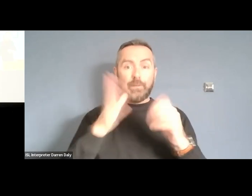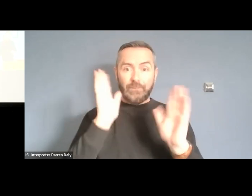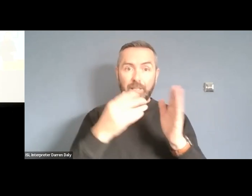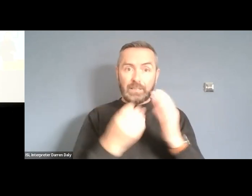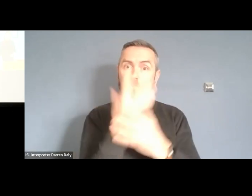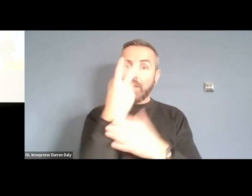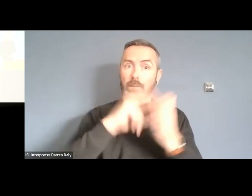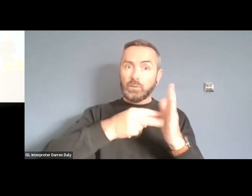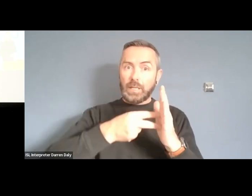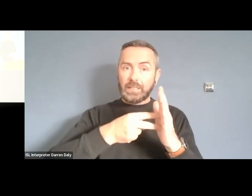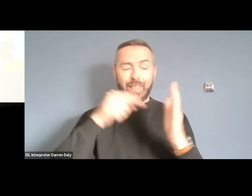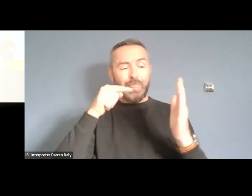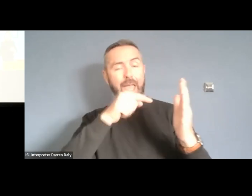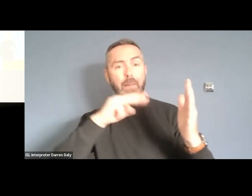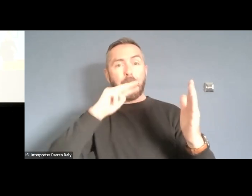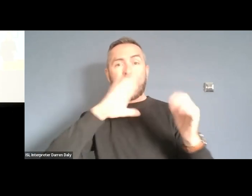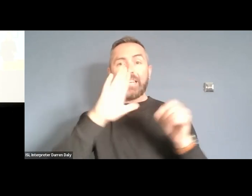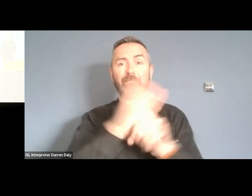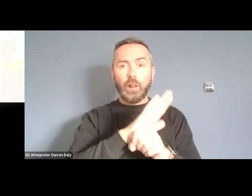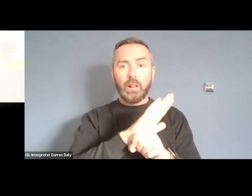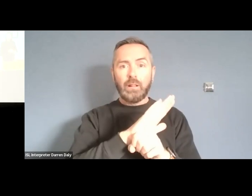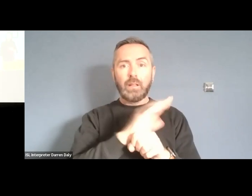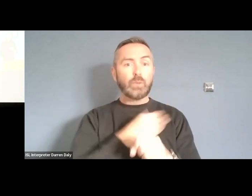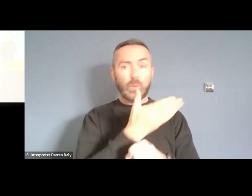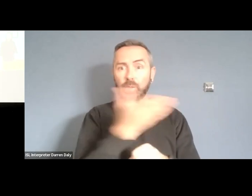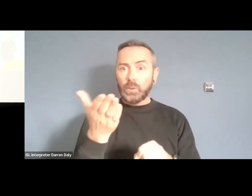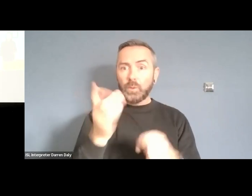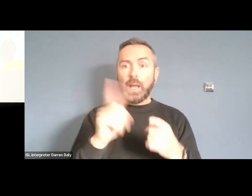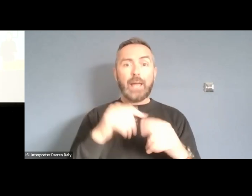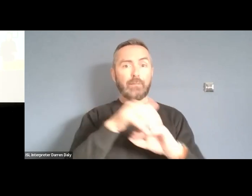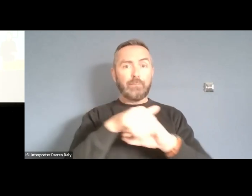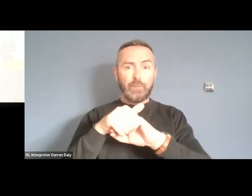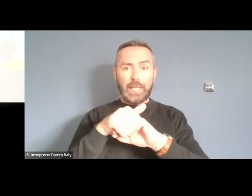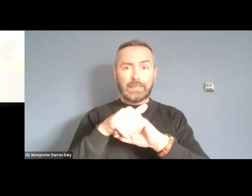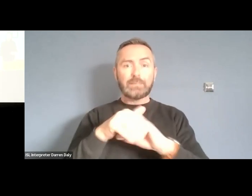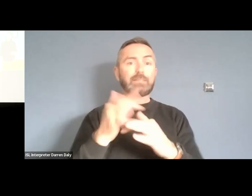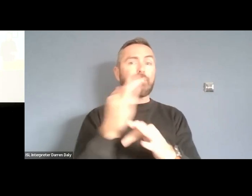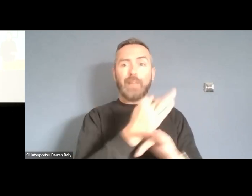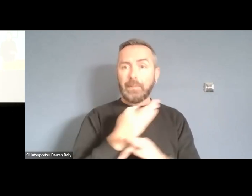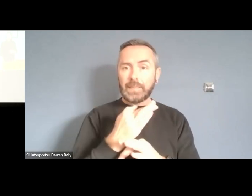means something to you and to your friends and families with -- family